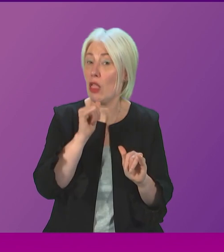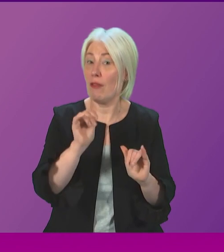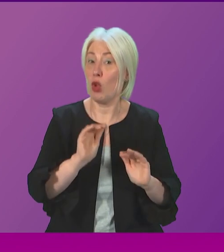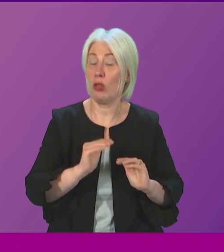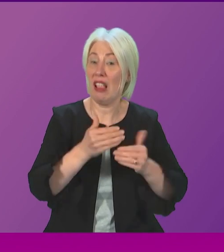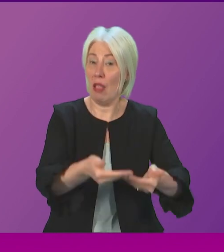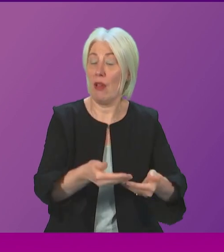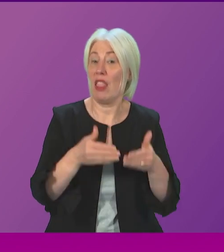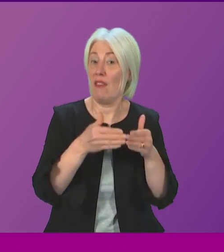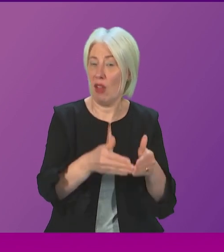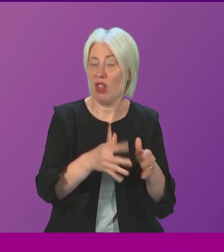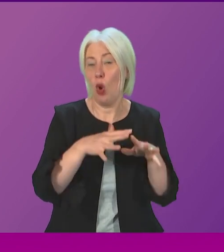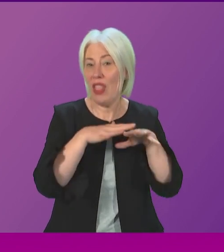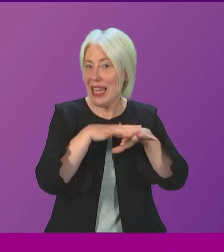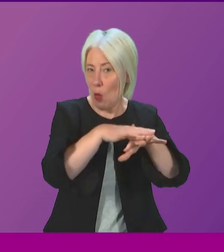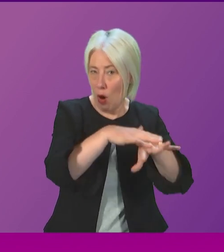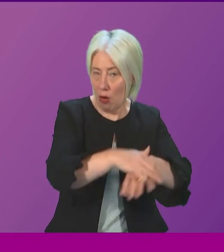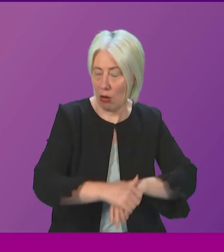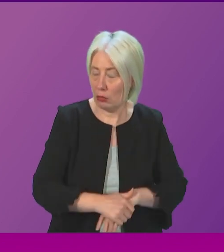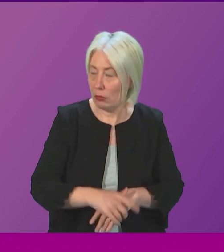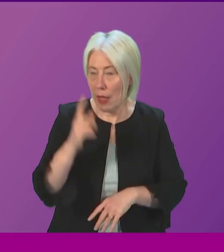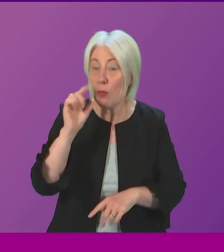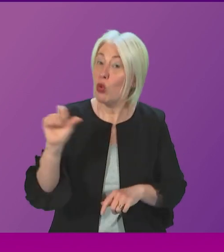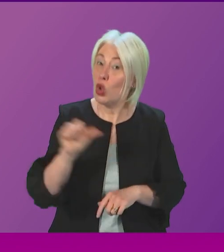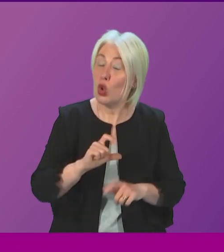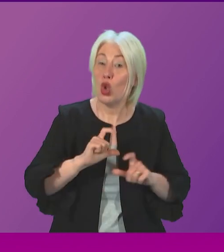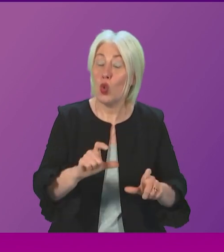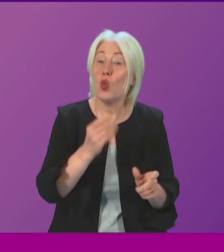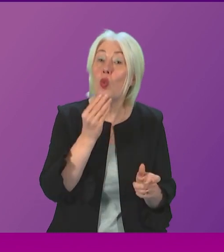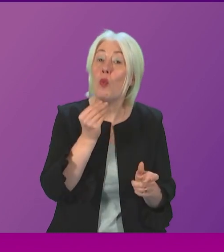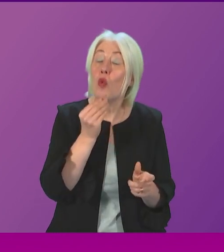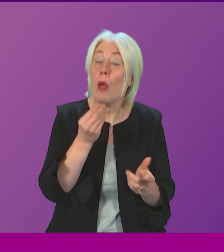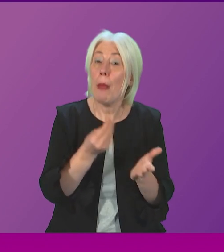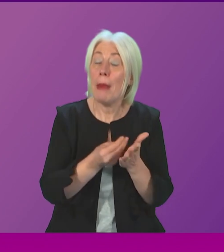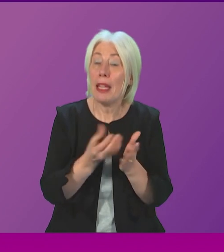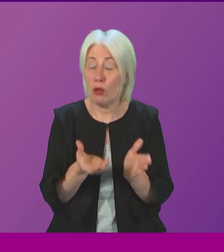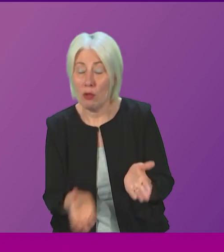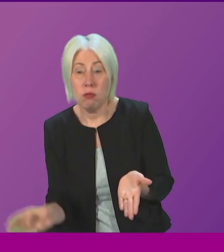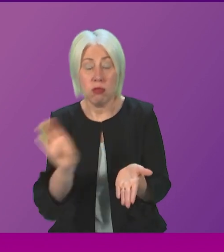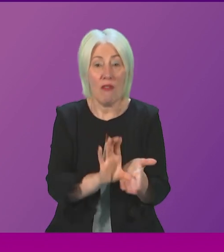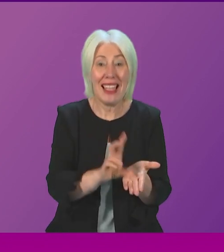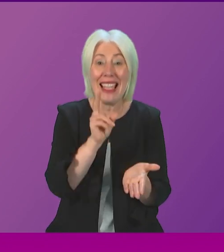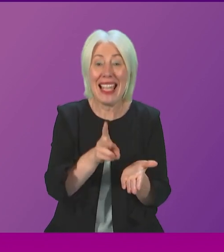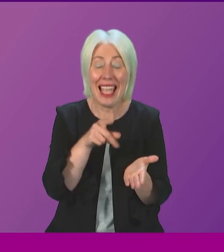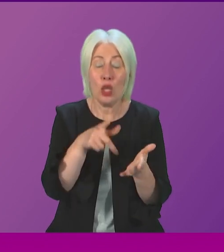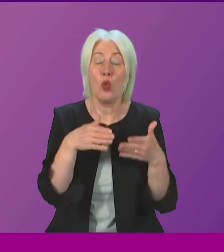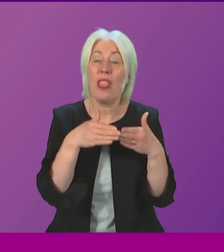network, and my view is that we should continue to use that money to reinvest in the ferry network.